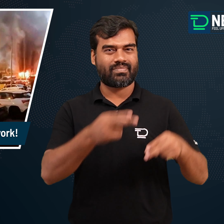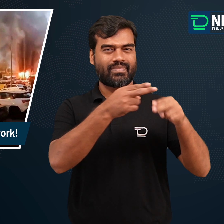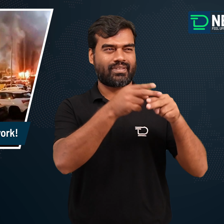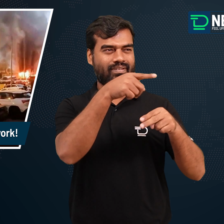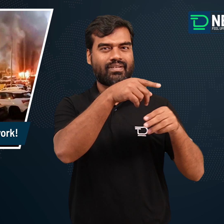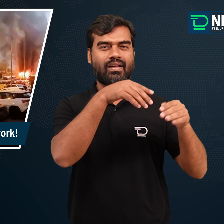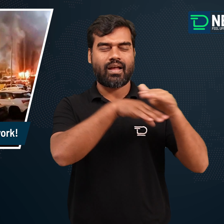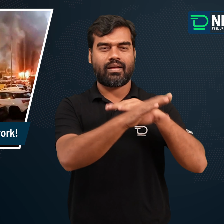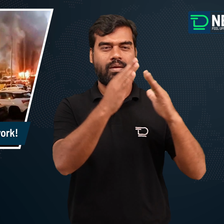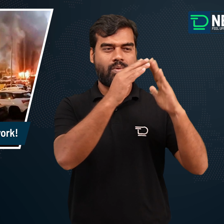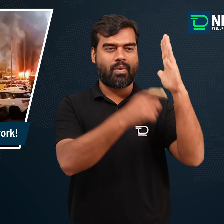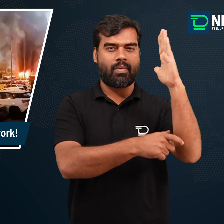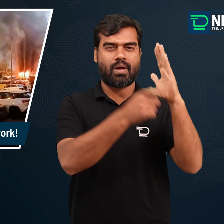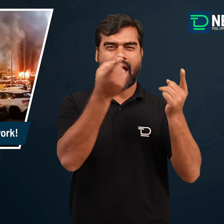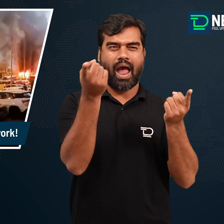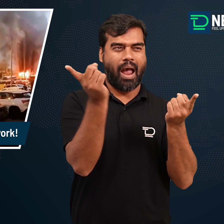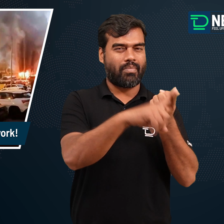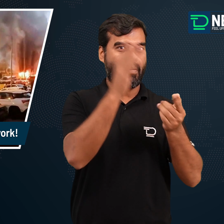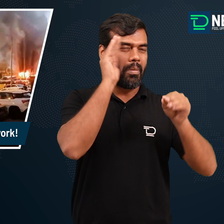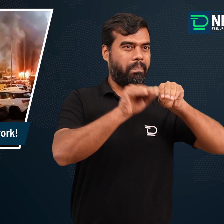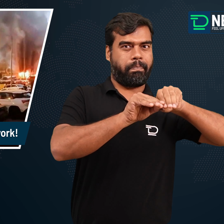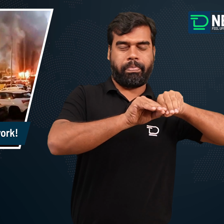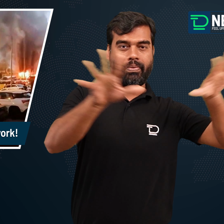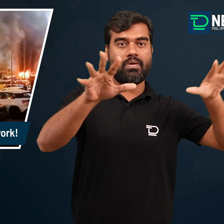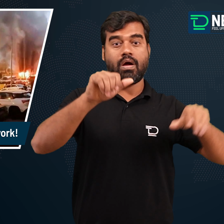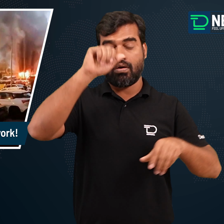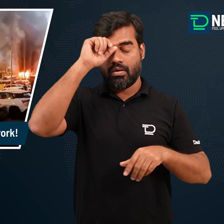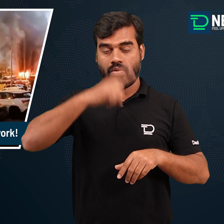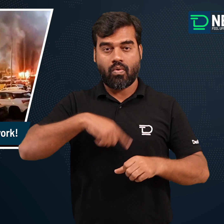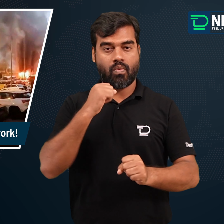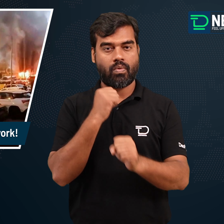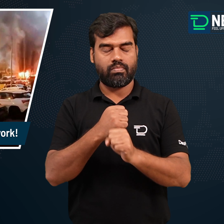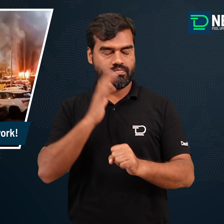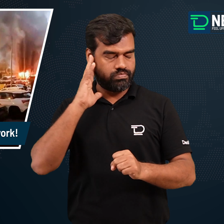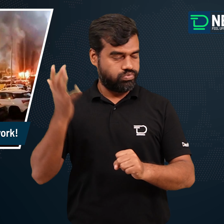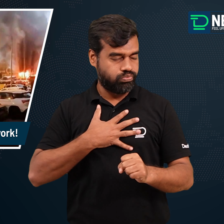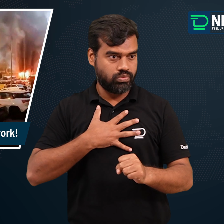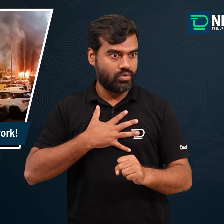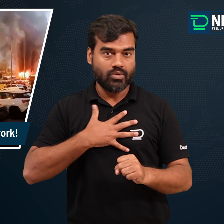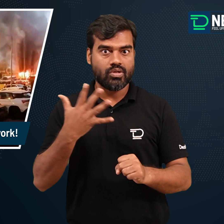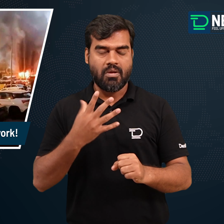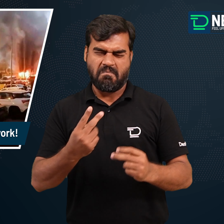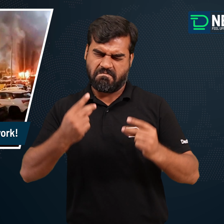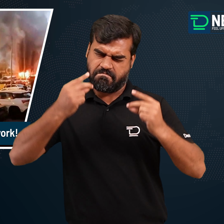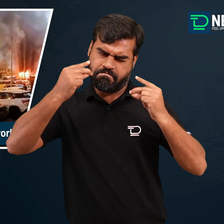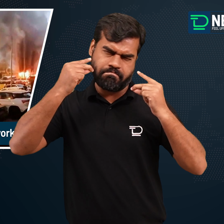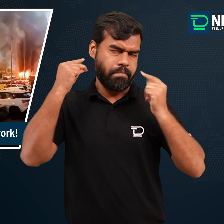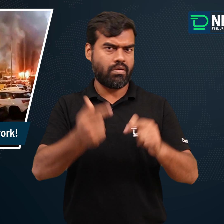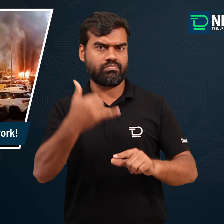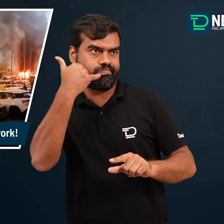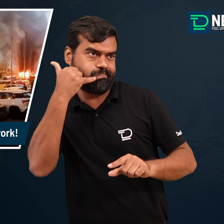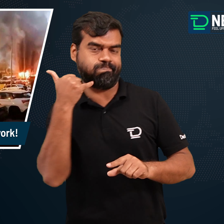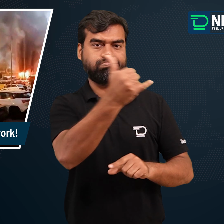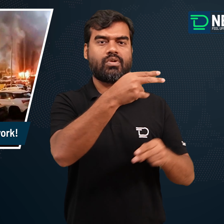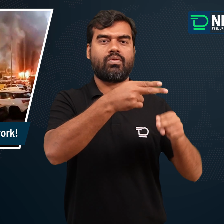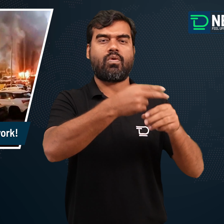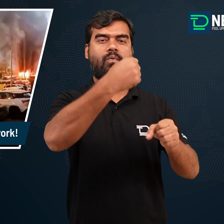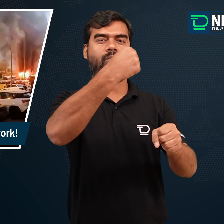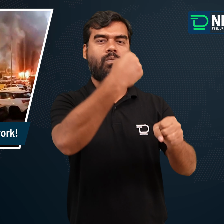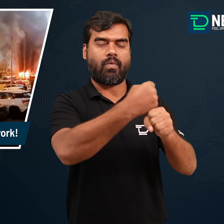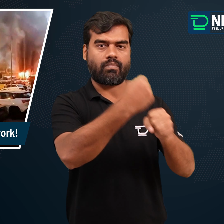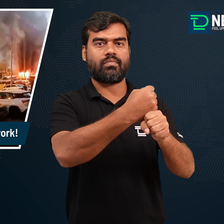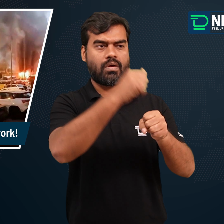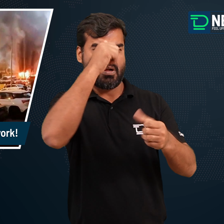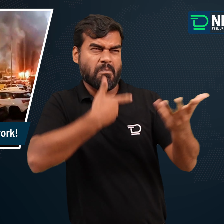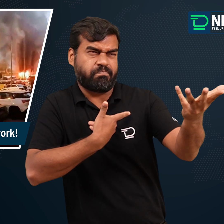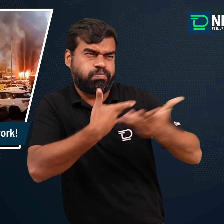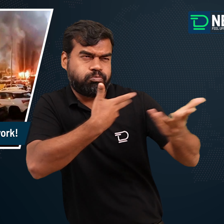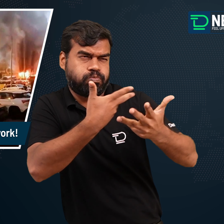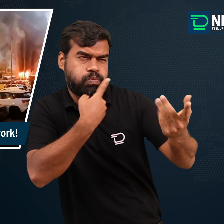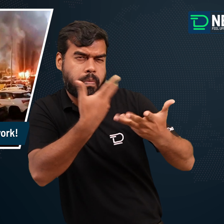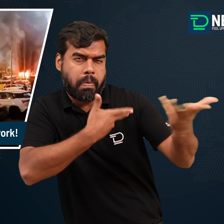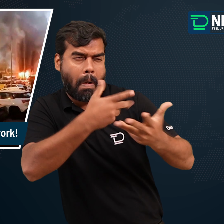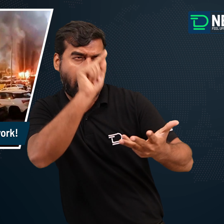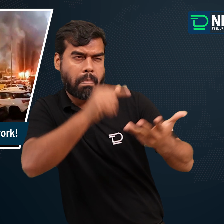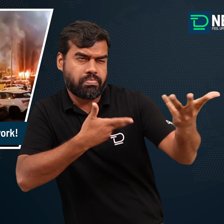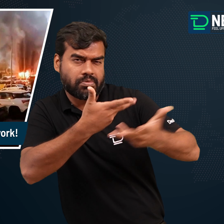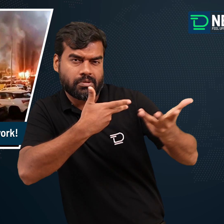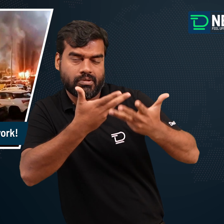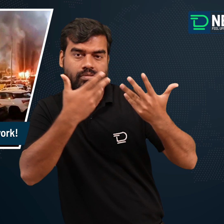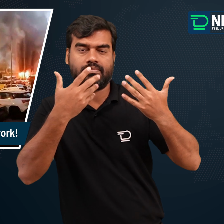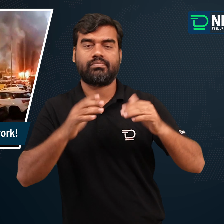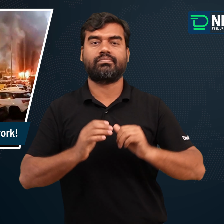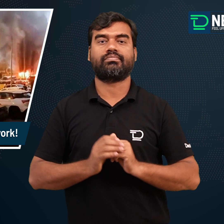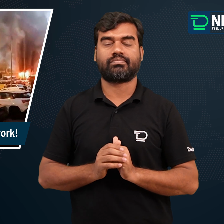After this news, the Indian government acted very quickly and started approaching the Kuwaiti government.